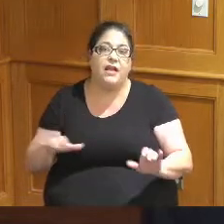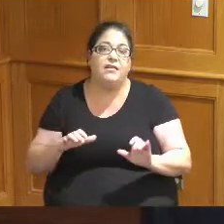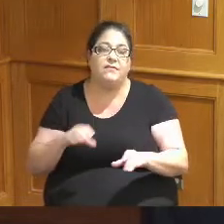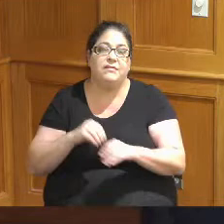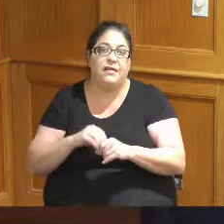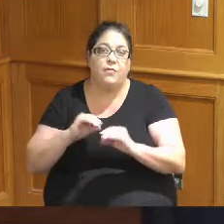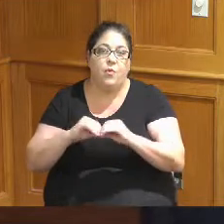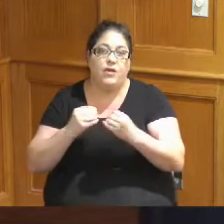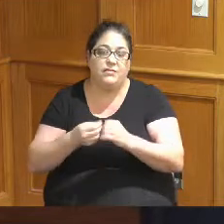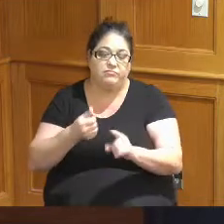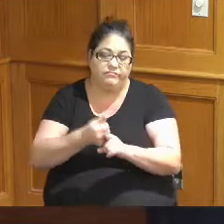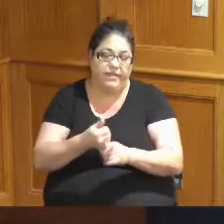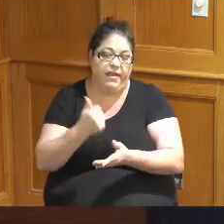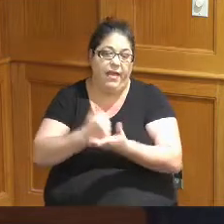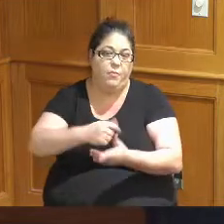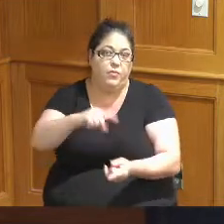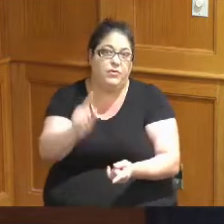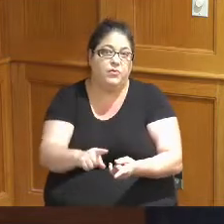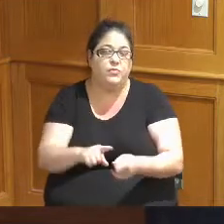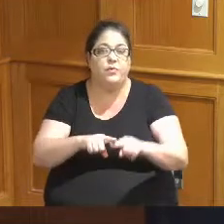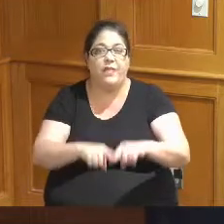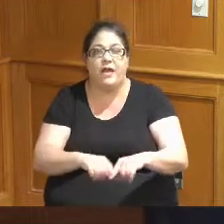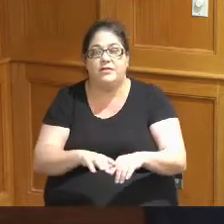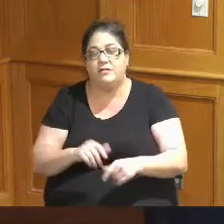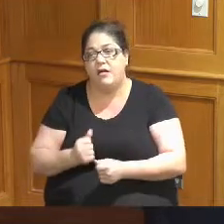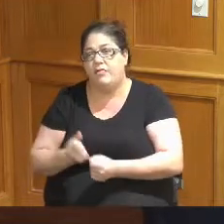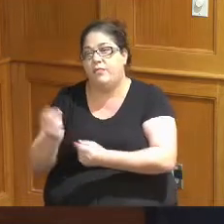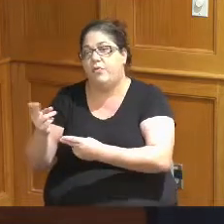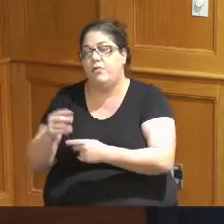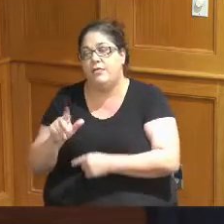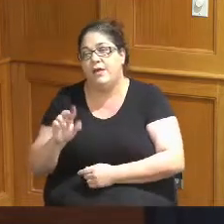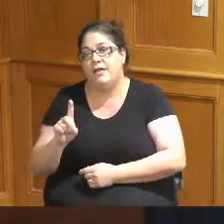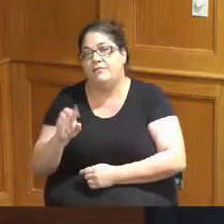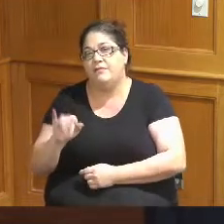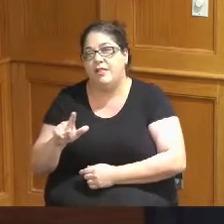organizations that help reduce Reliance on landfills or improve recycling efforts